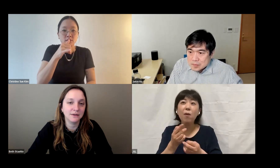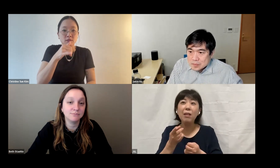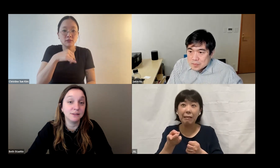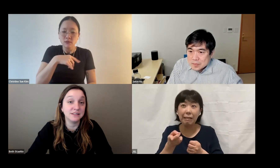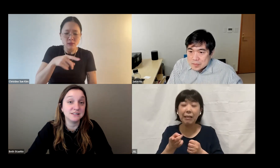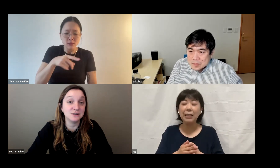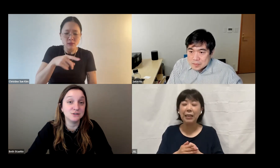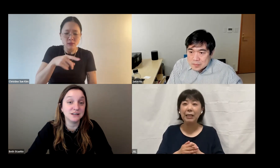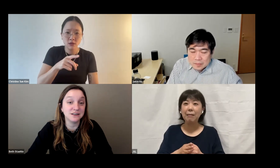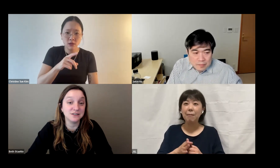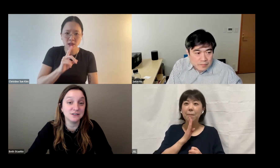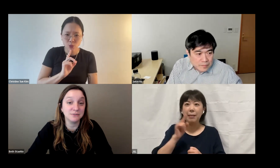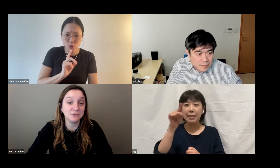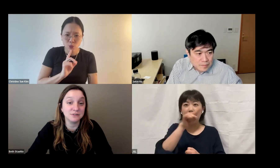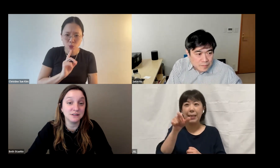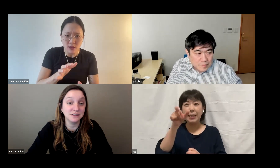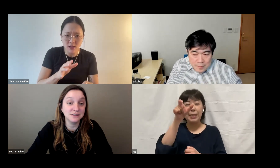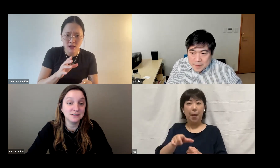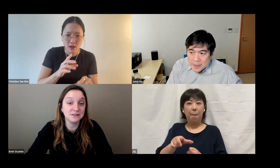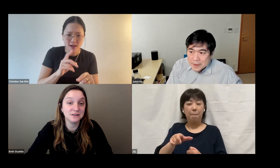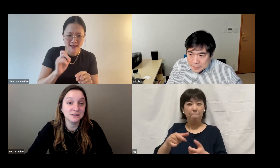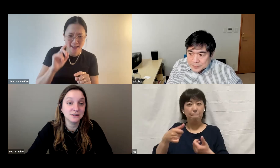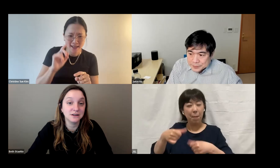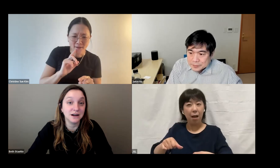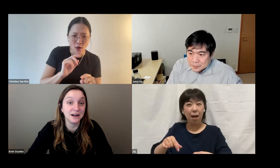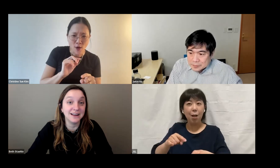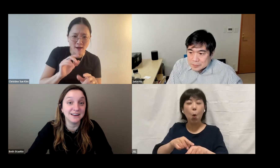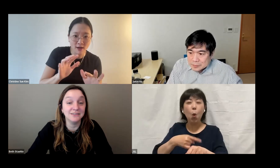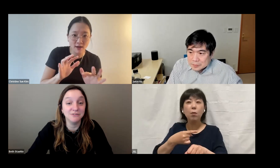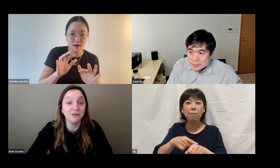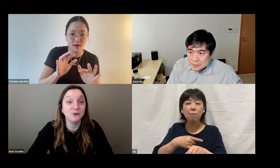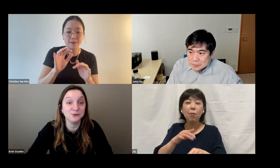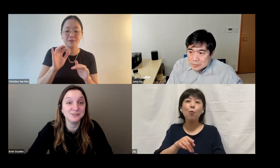But this new technology from New Zealand, I got confused.